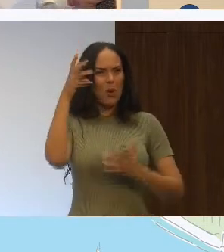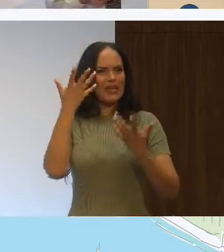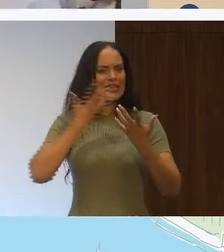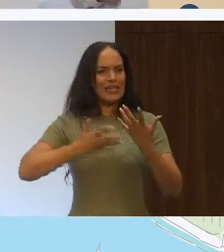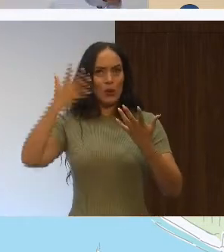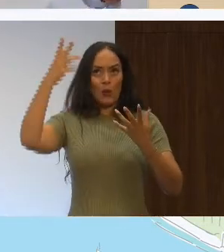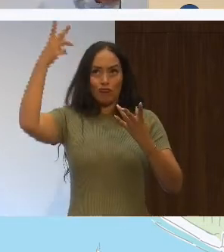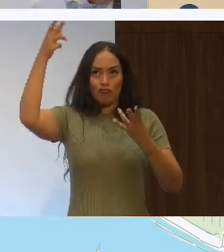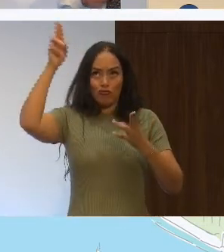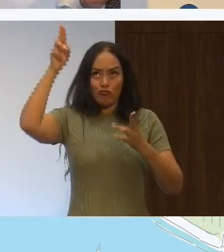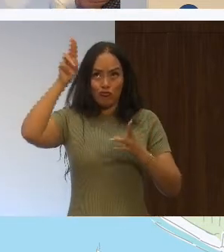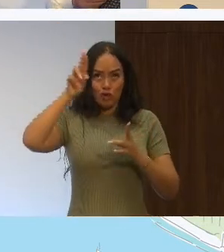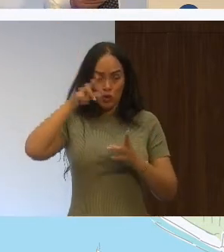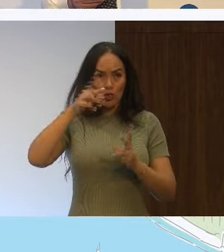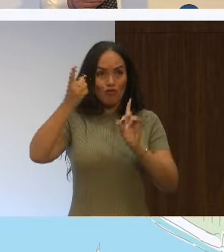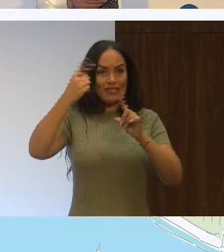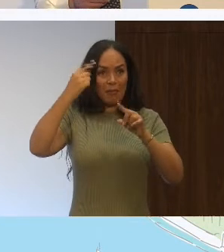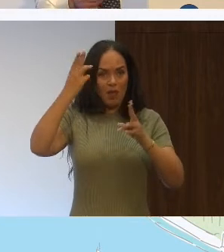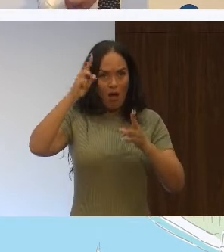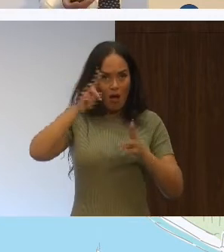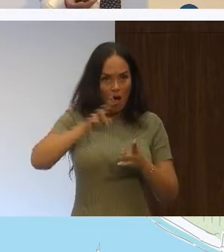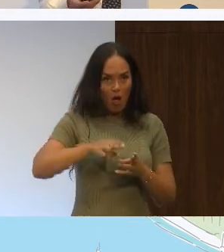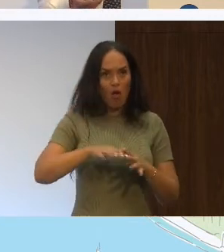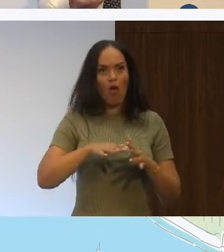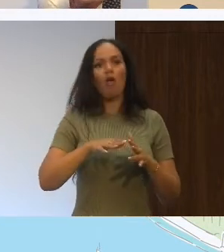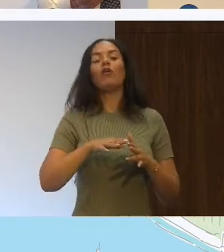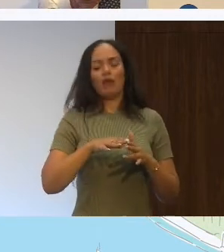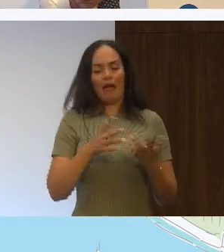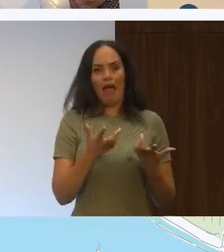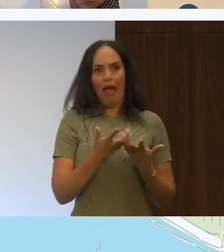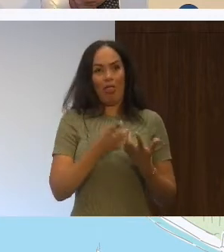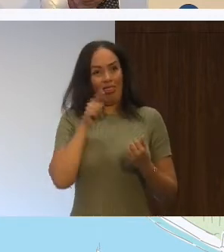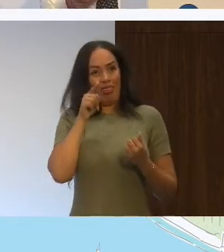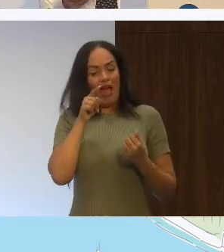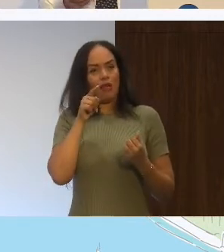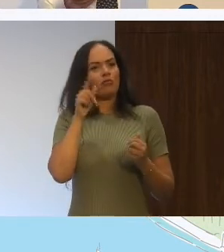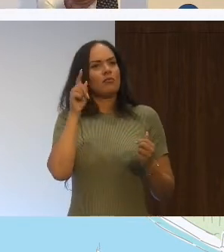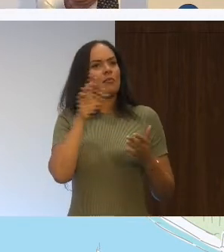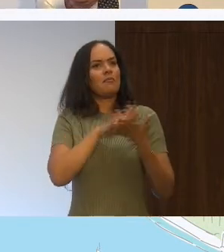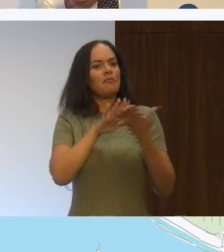or the receptor of CGRP then it can significantly reduce the number of migraines that you have?